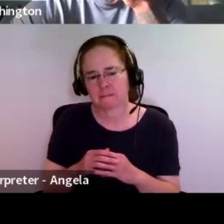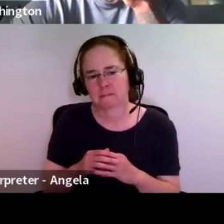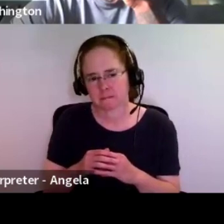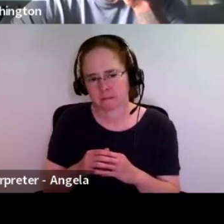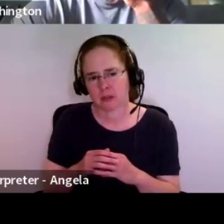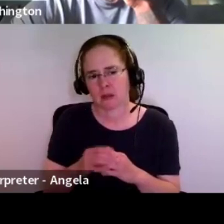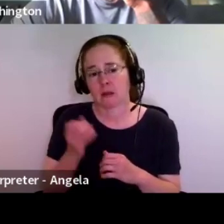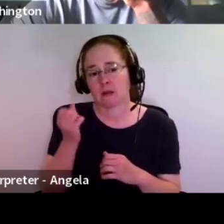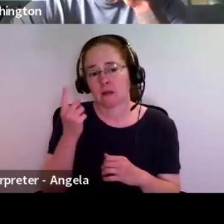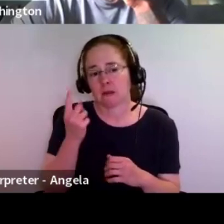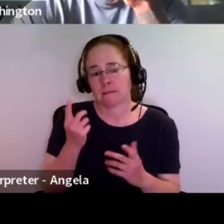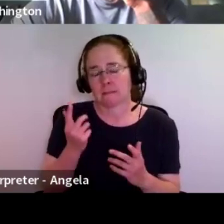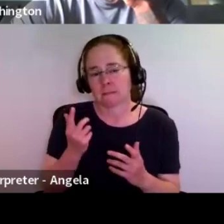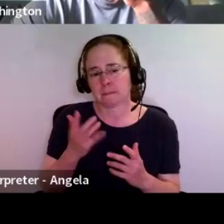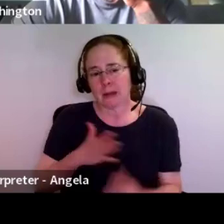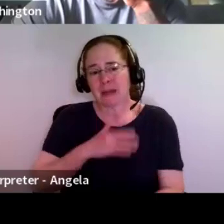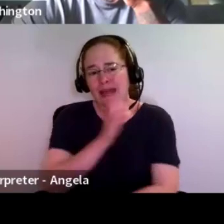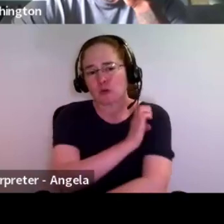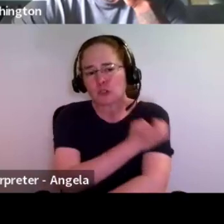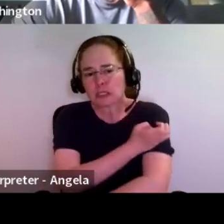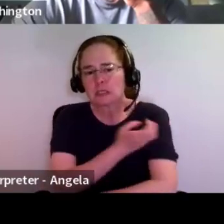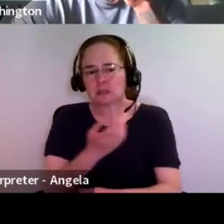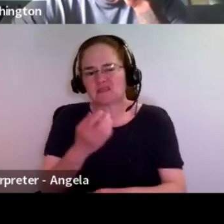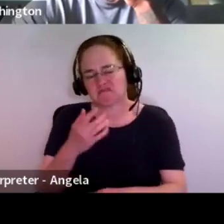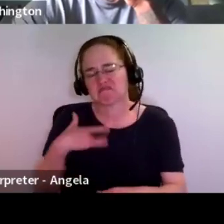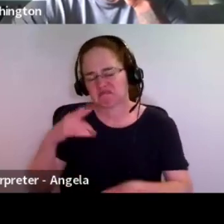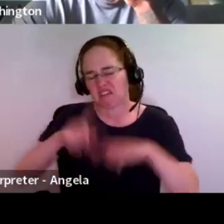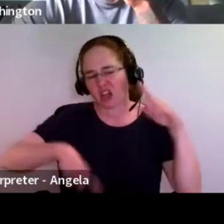energy, it definitely, like it definitely fluctuates, because,